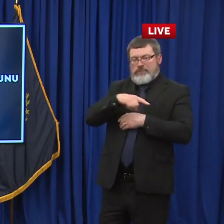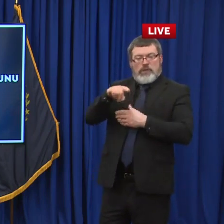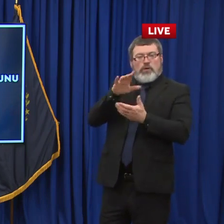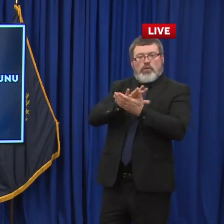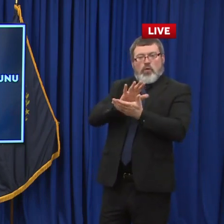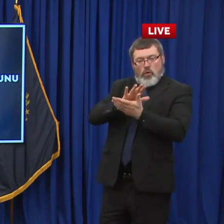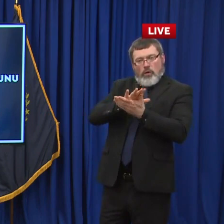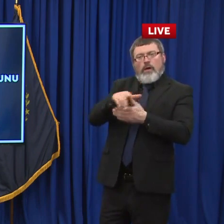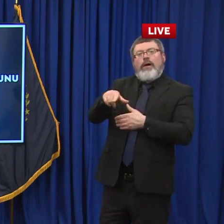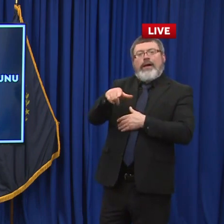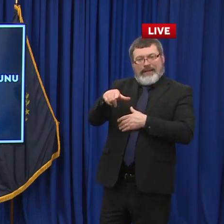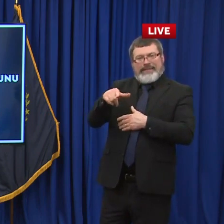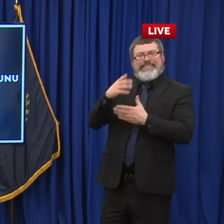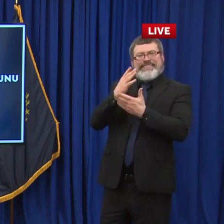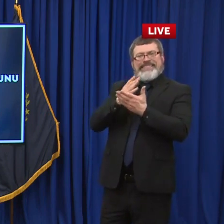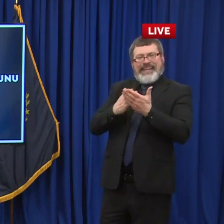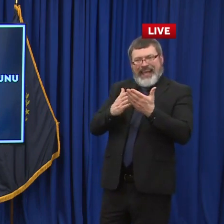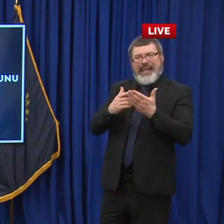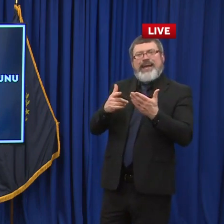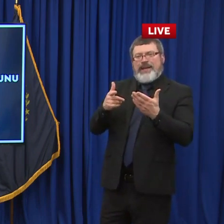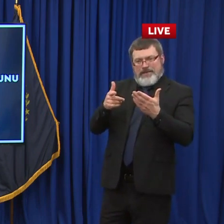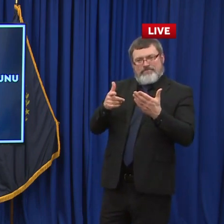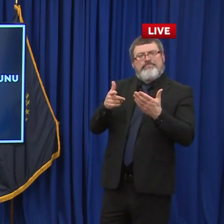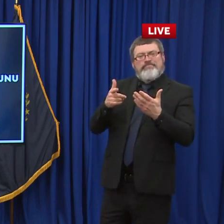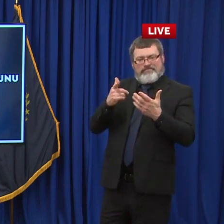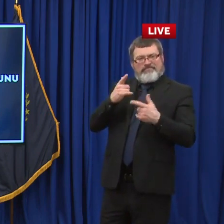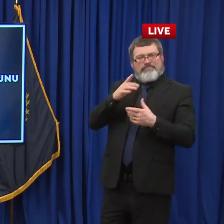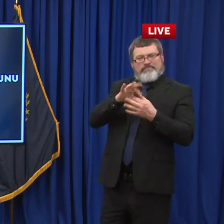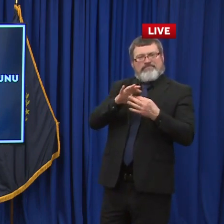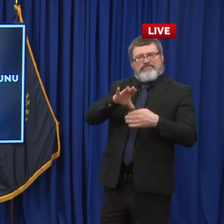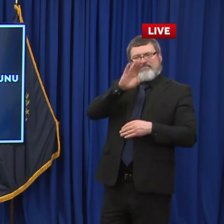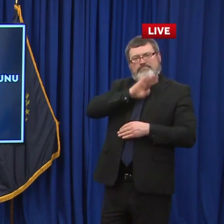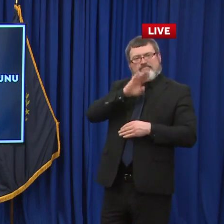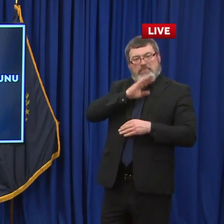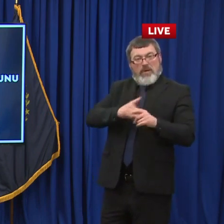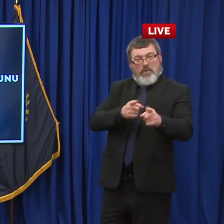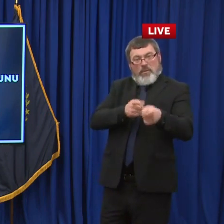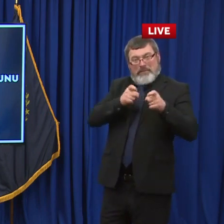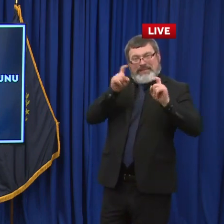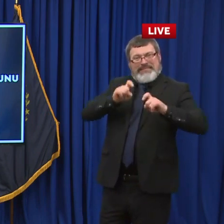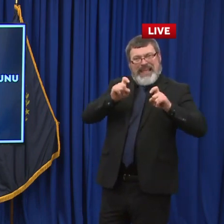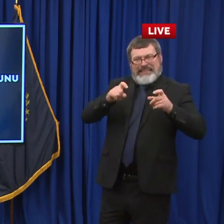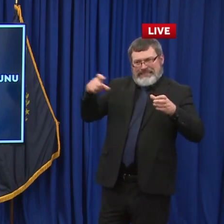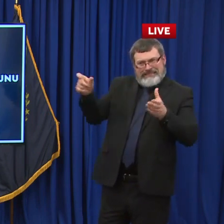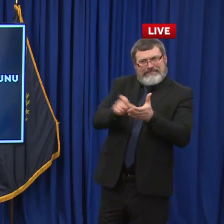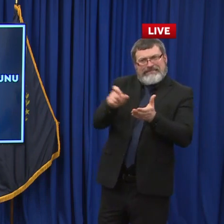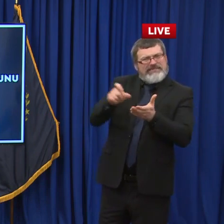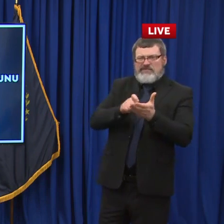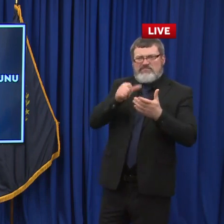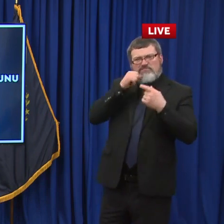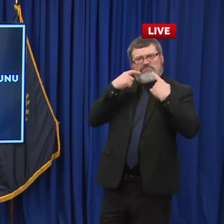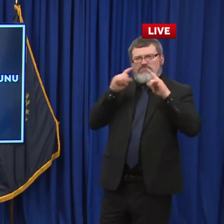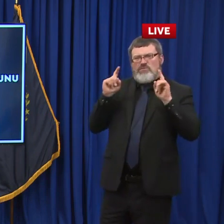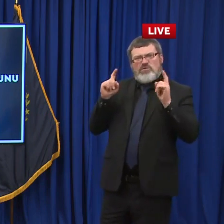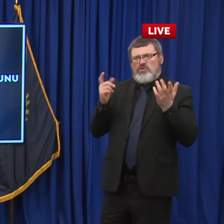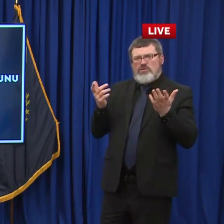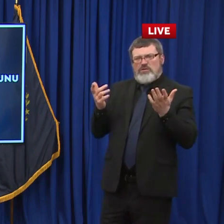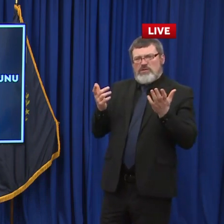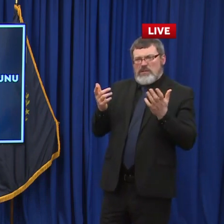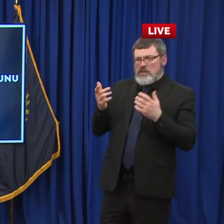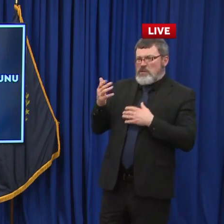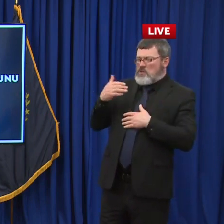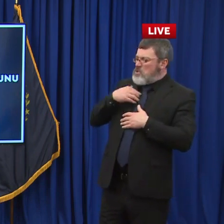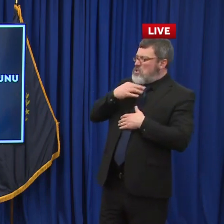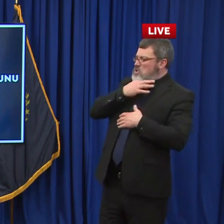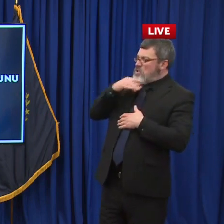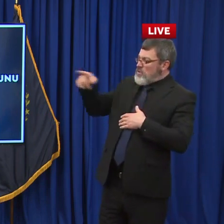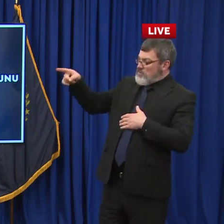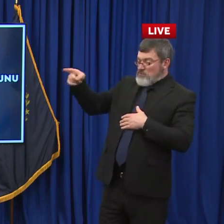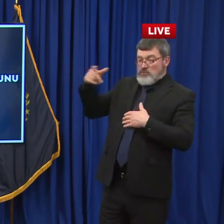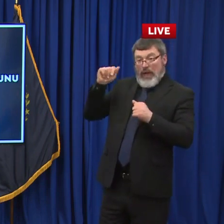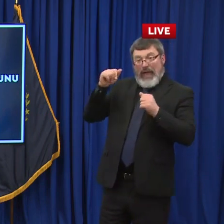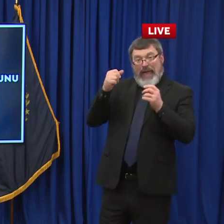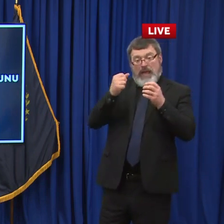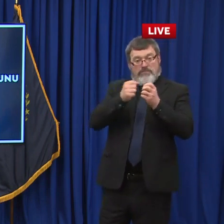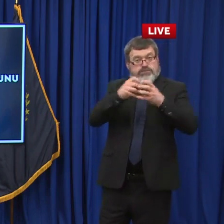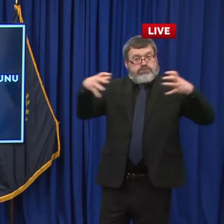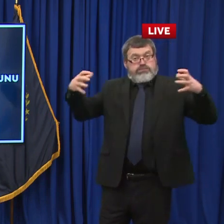YESTERDAY, THERE WAS SOME FRUSTRATION VOICED AMONG SCHOOL PARTNERS THAT THEY ARE PLANNING TO GO TO THE SCHOOLS.